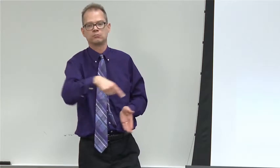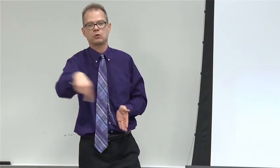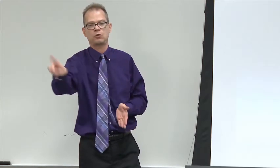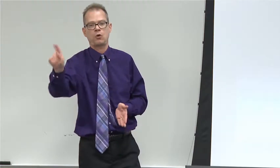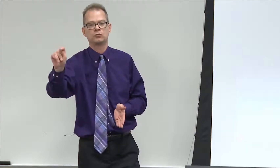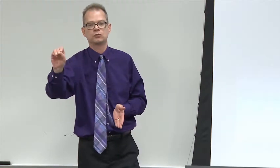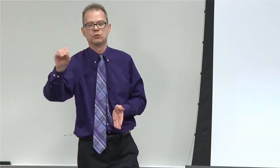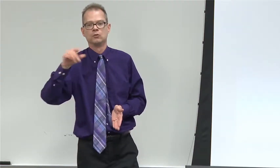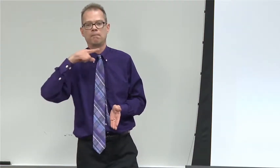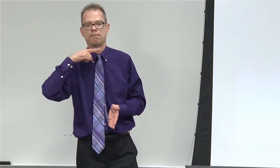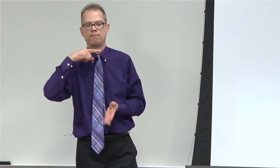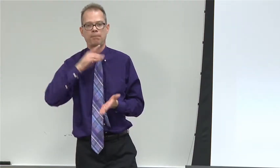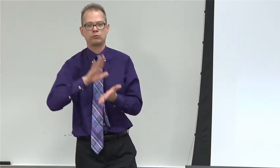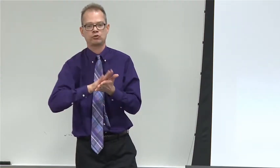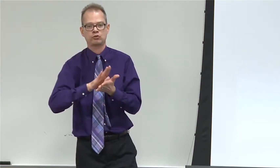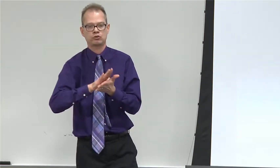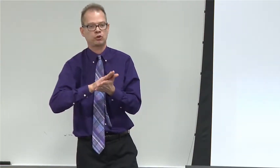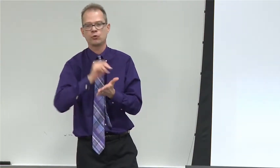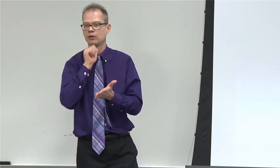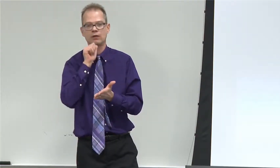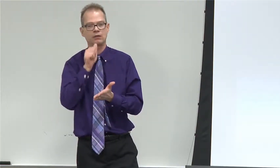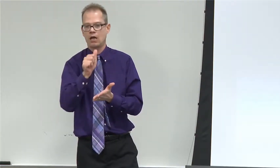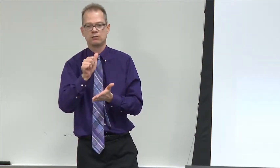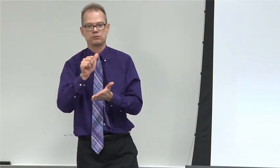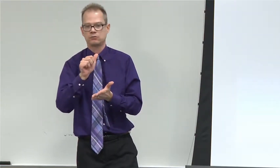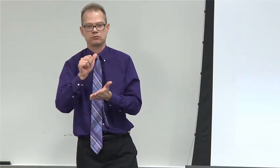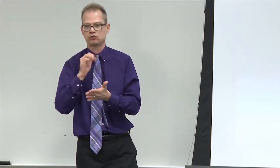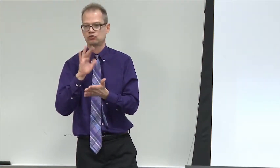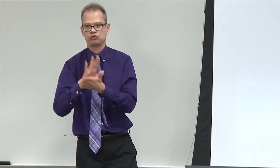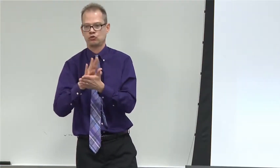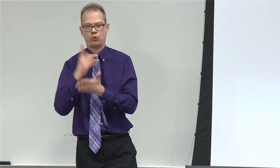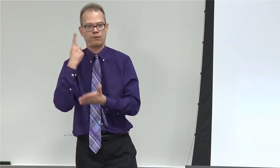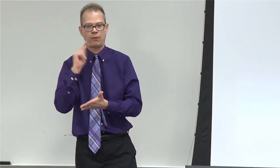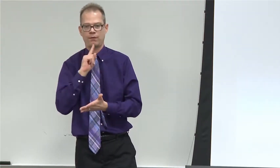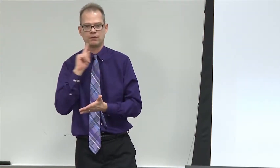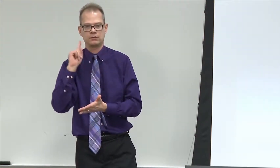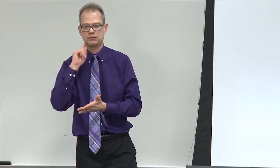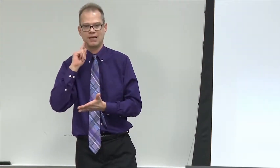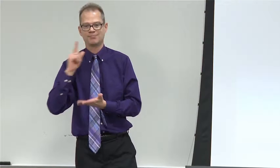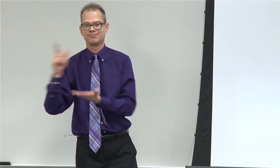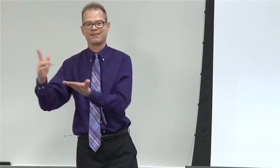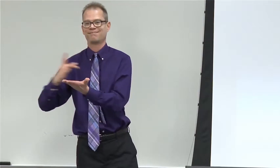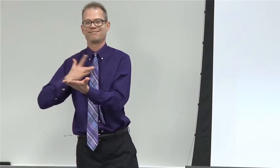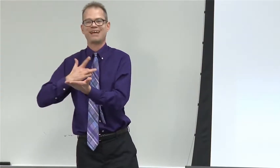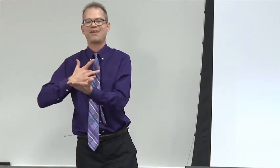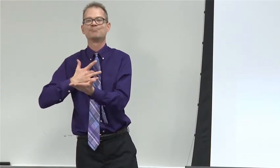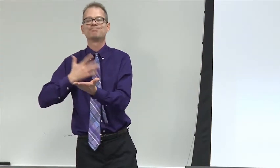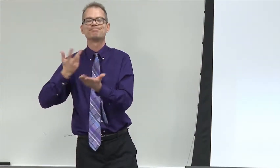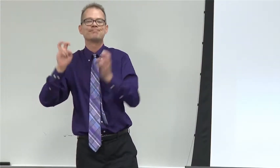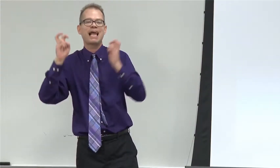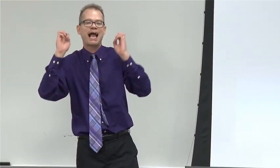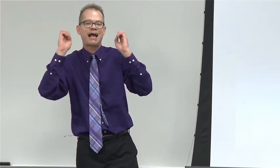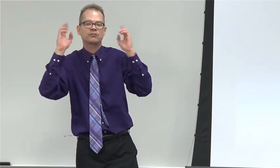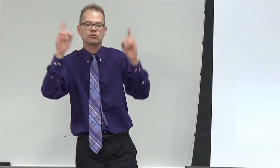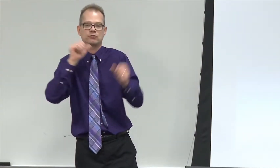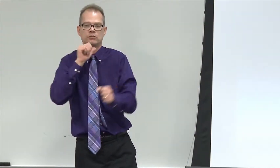They suggested that I go to a public school and not a school for the deaf.